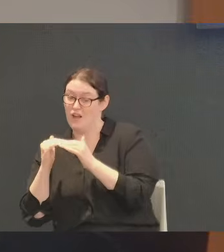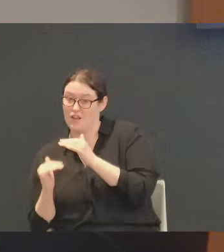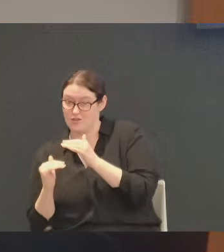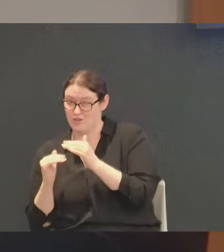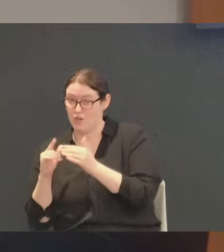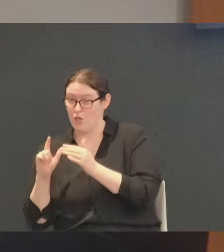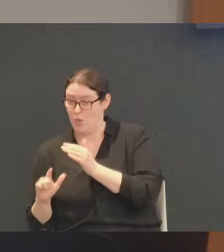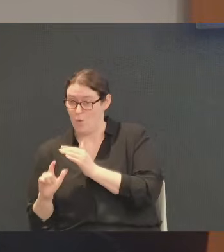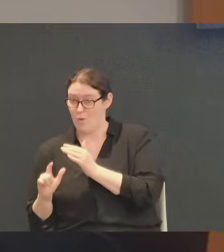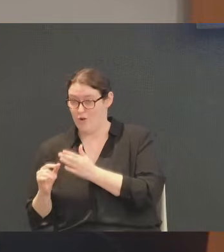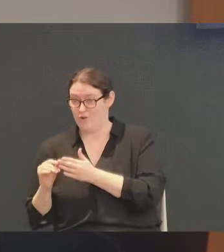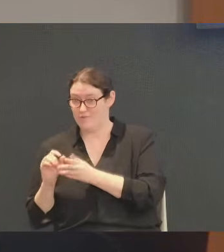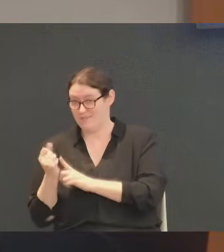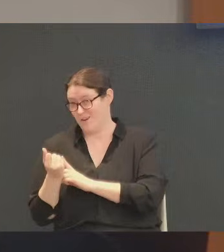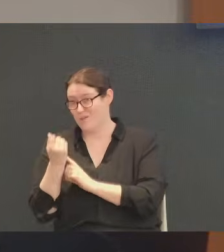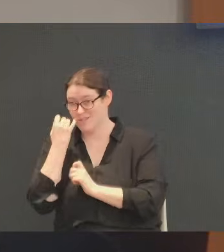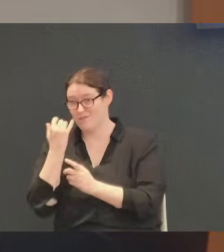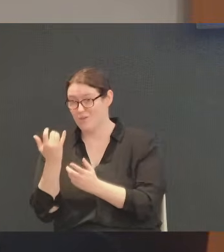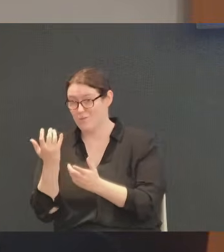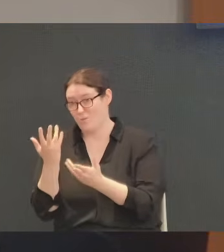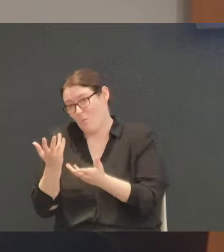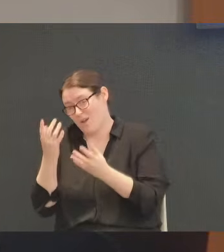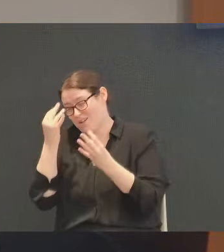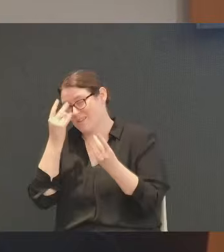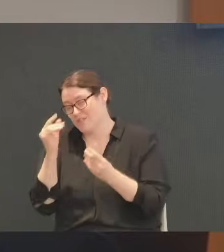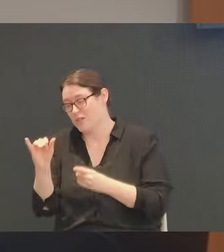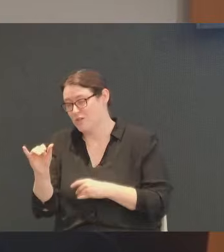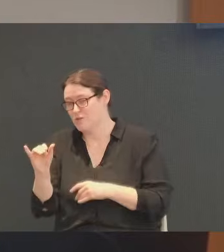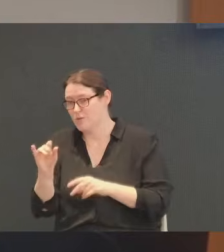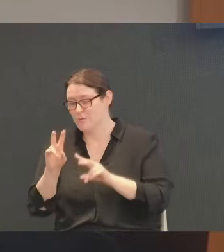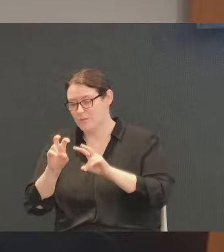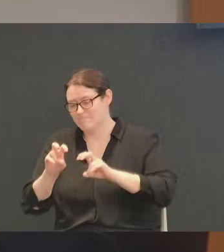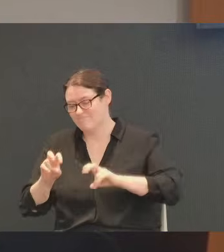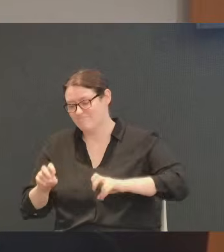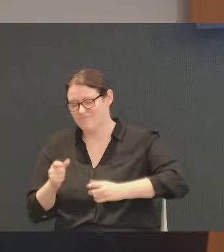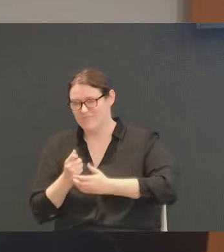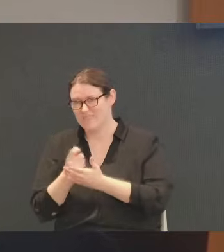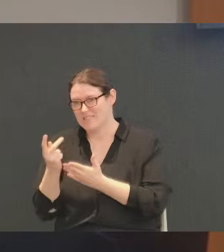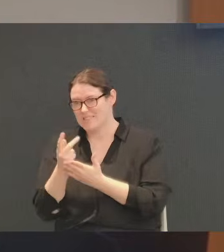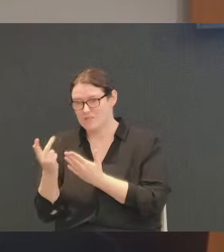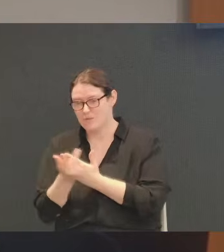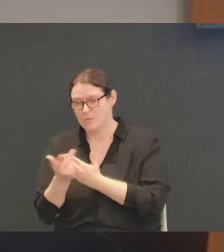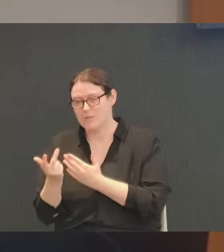the Commission may wish to consider and analyze over the next couple of weeks before considering